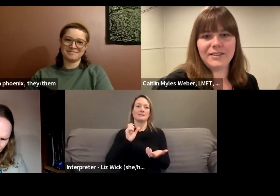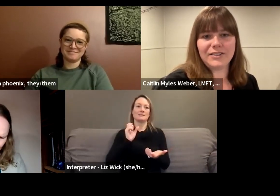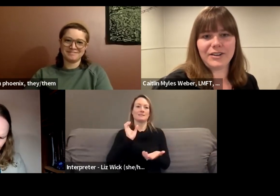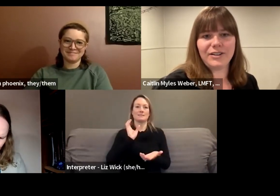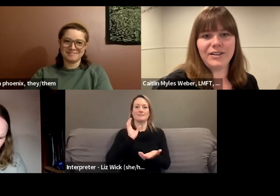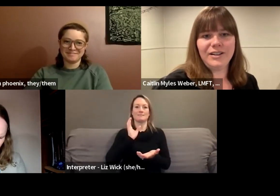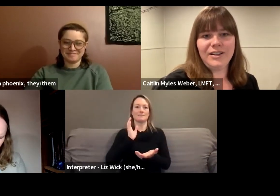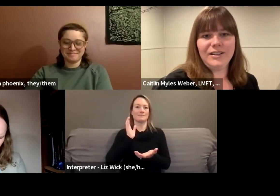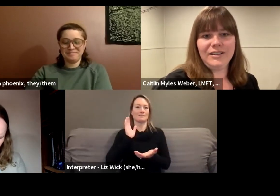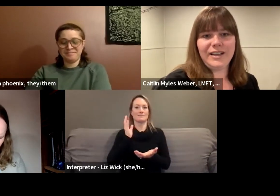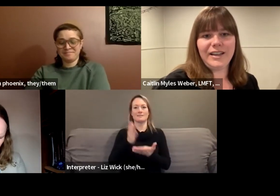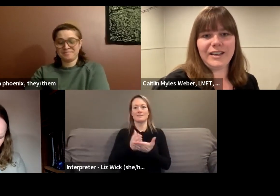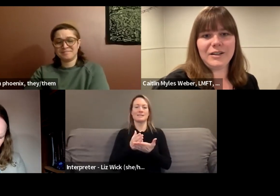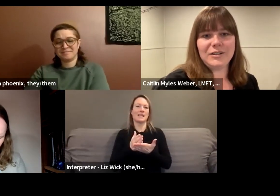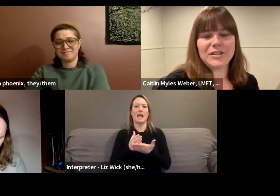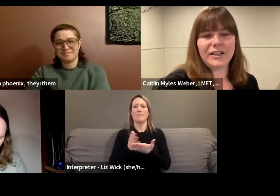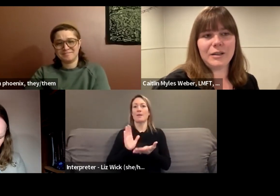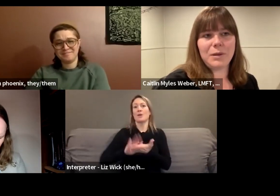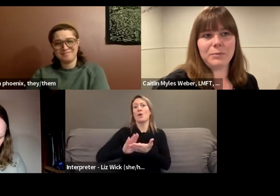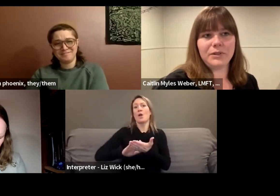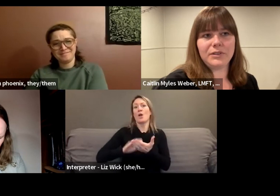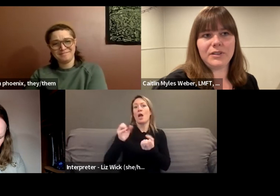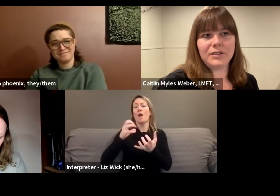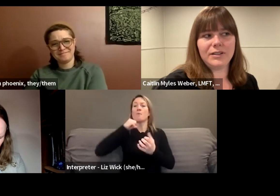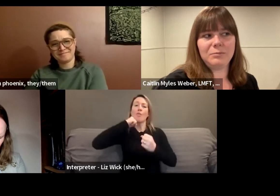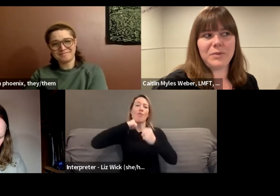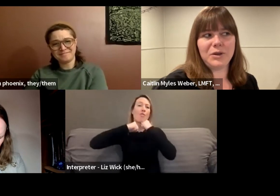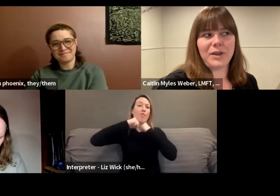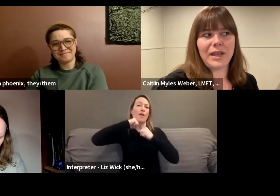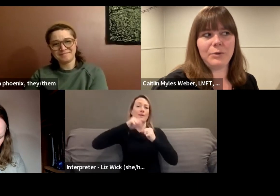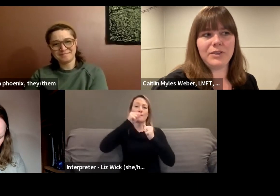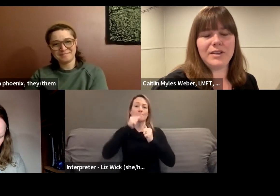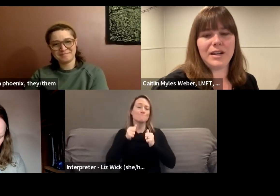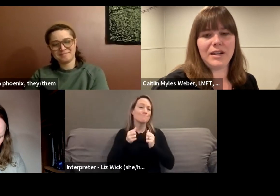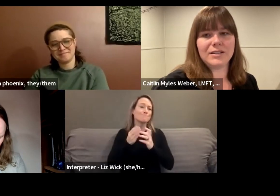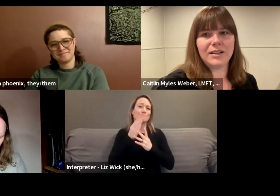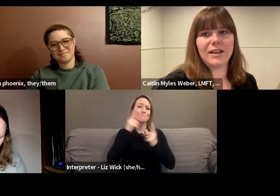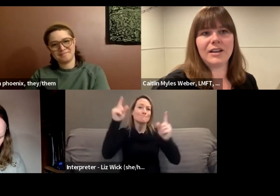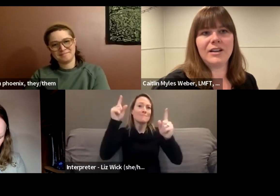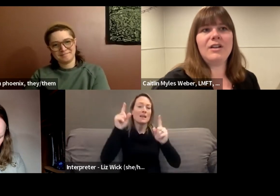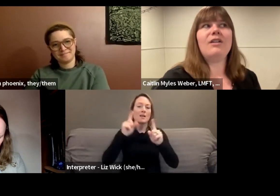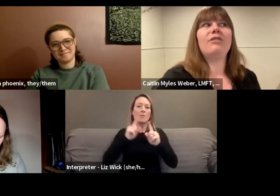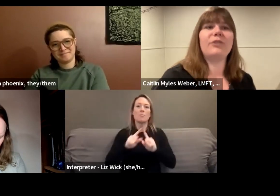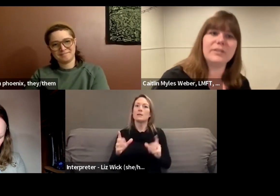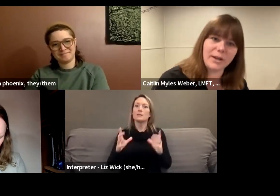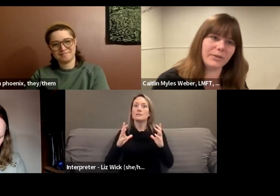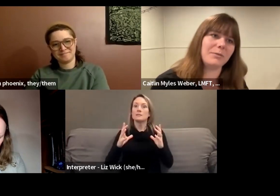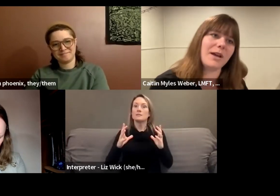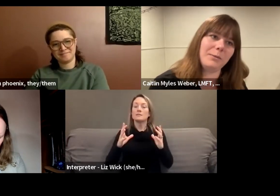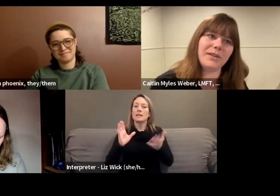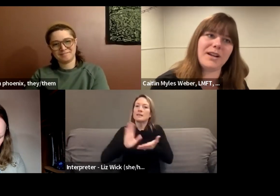and start like telling people to be okay with needing to like fall down sometimes